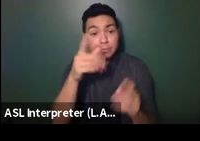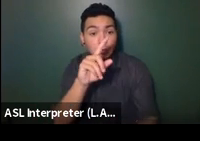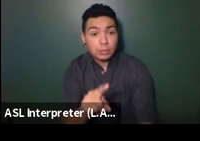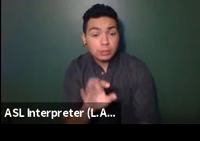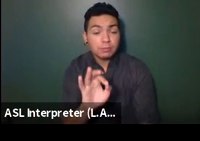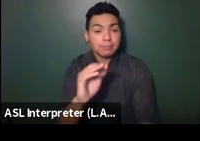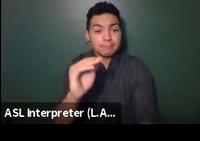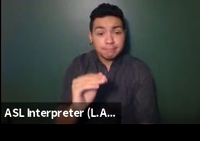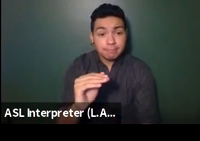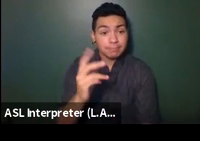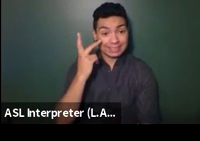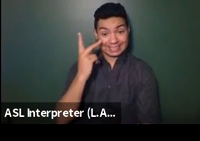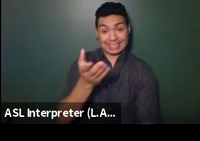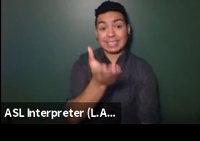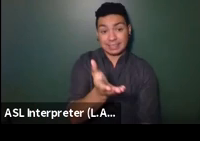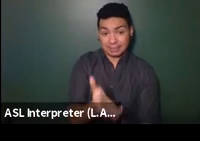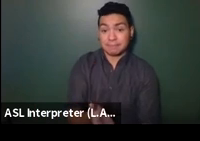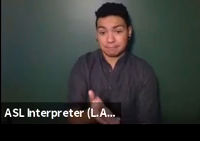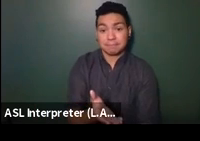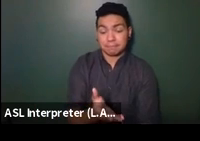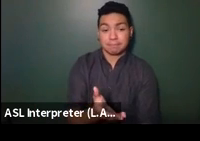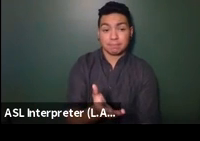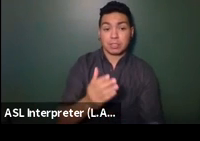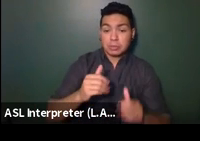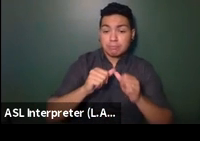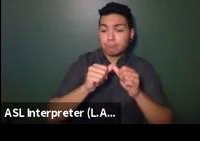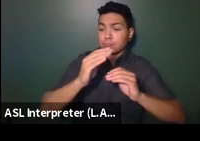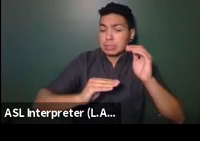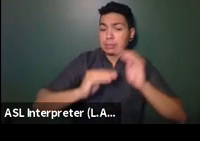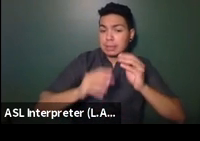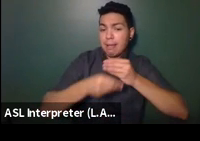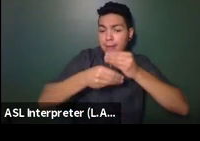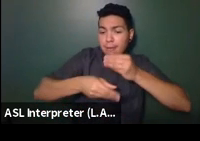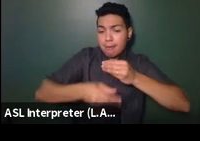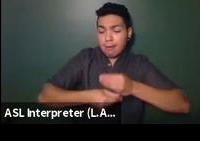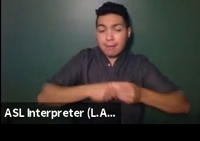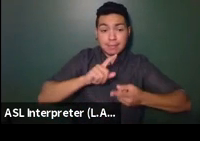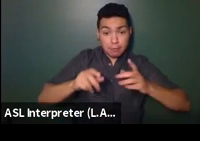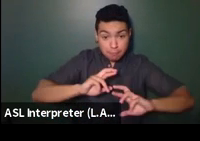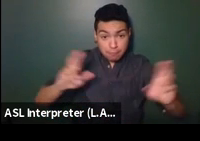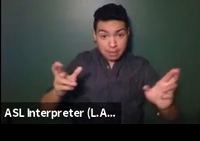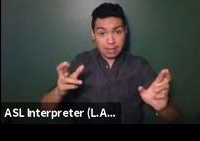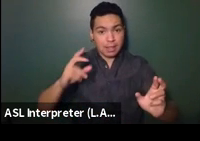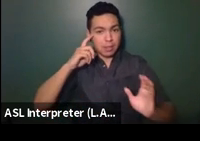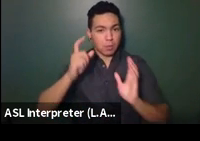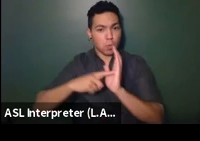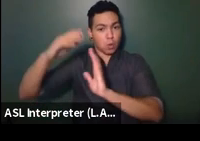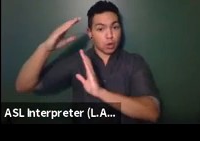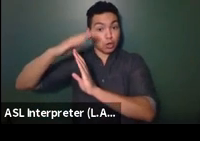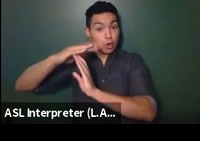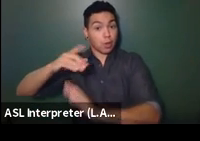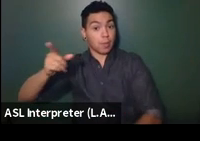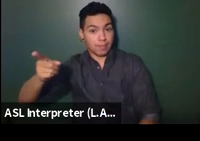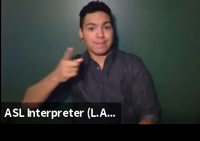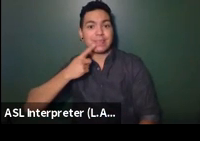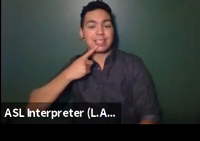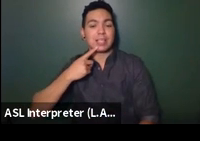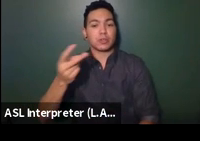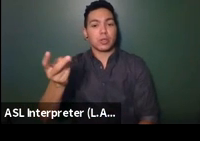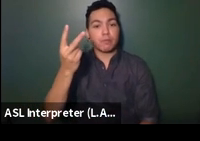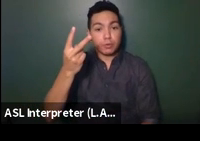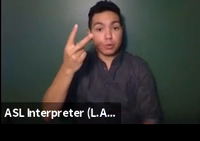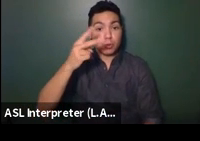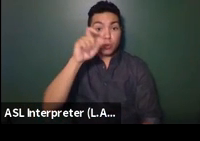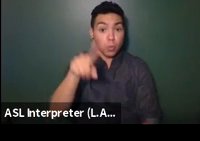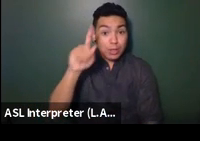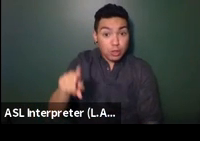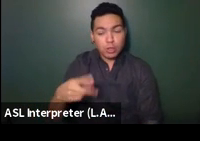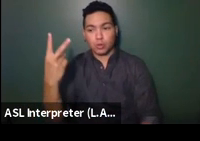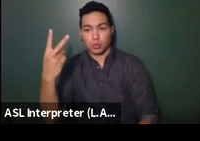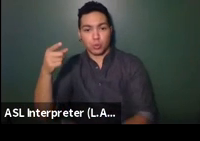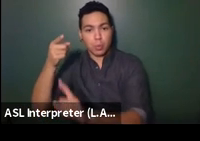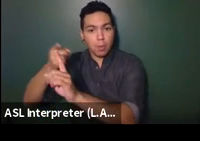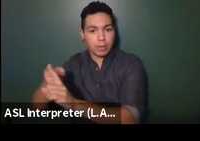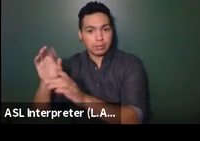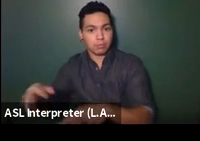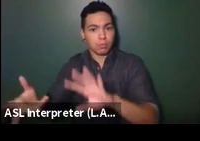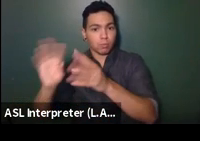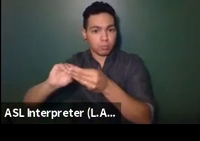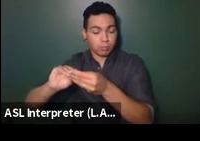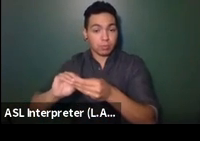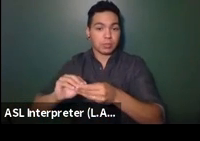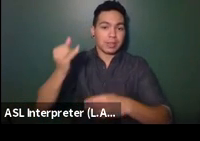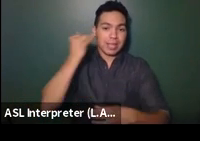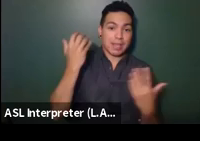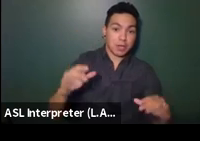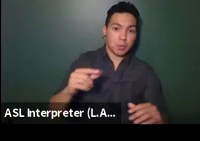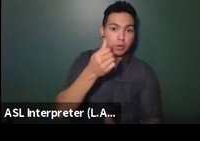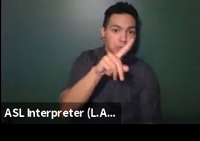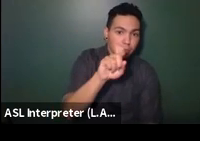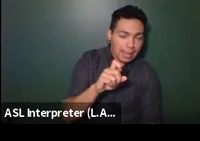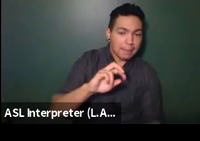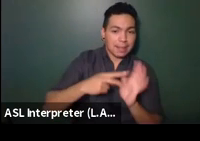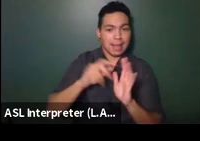ESD 189 - Amy Colburn: So now you're so you just keep building questions until you're ready. So, and at the top, it does say that you have two questions in two points. So if I were doing a check in, where I didn't want to be graded. Of course I'd want to go back in and make sure that that